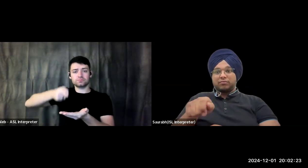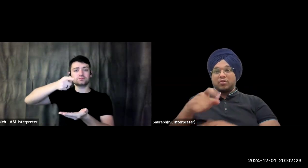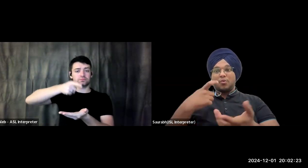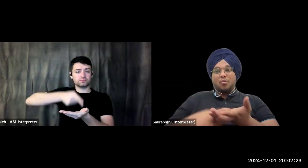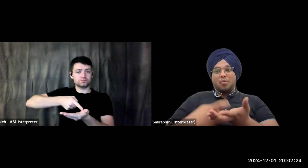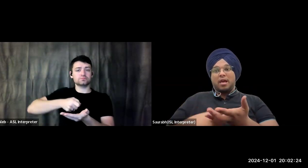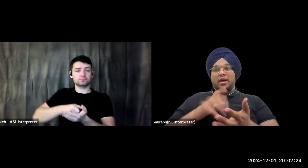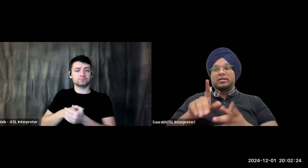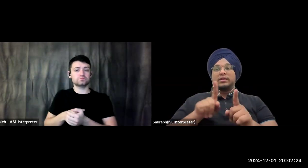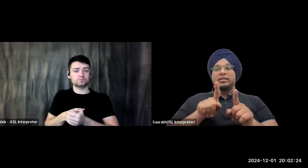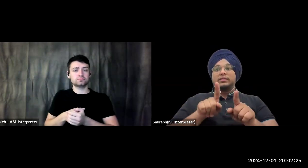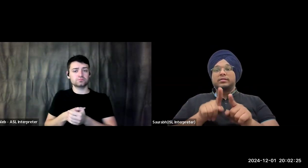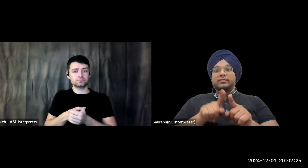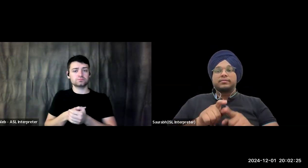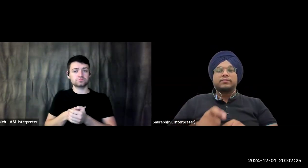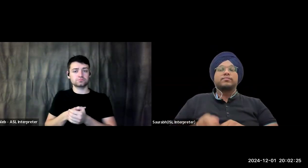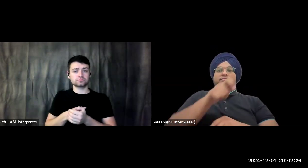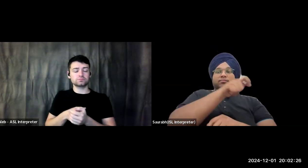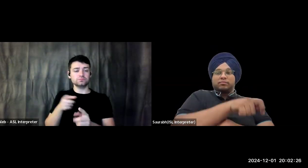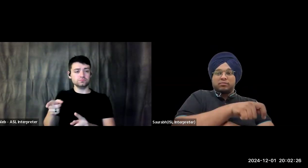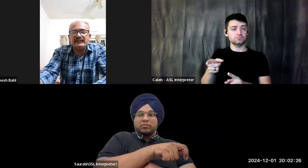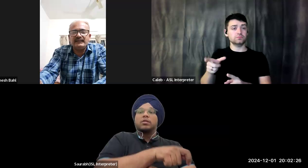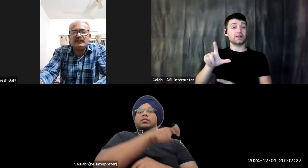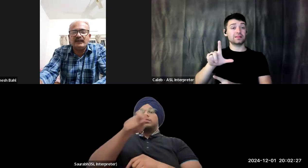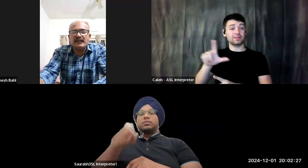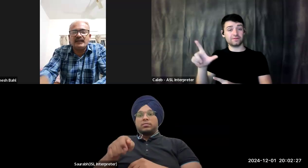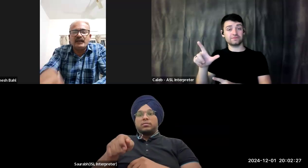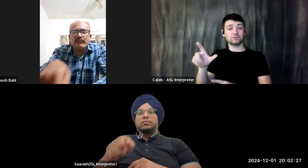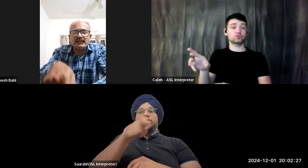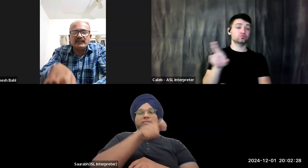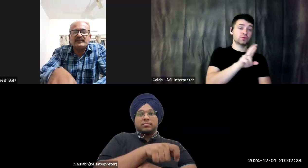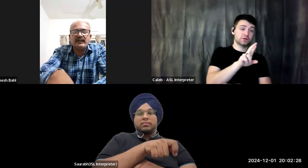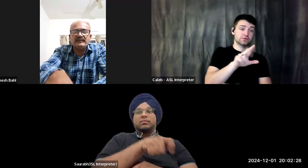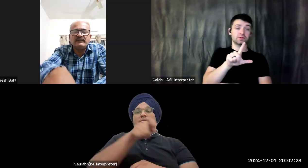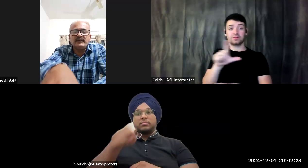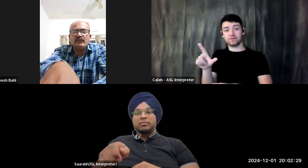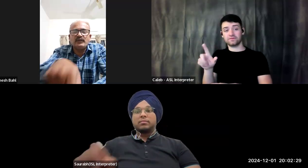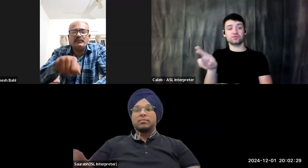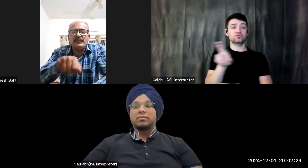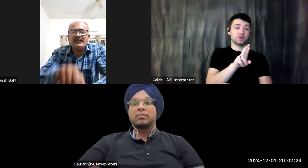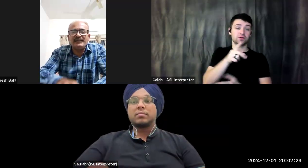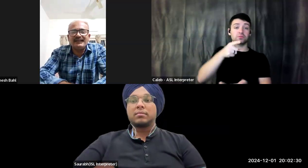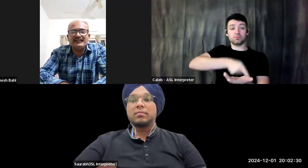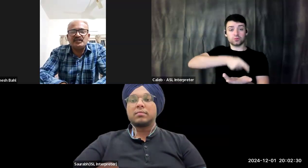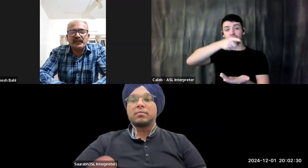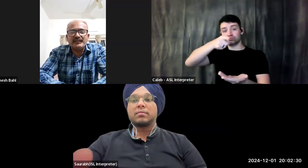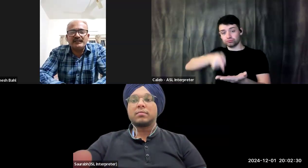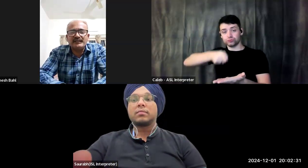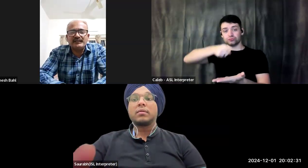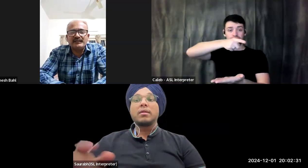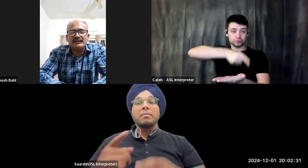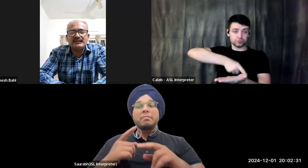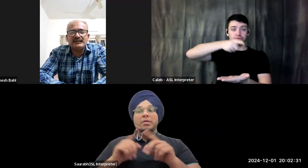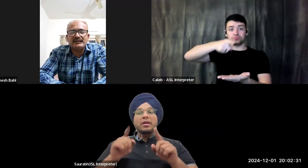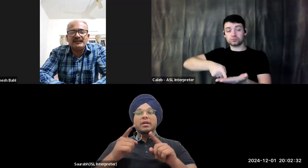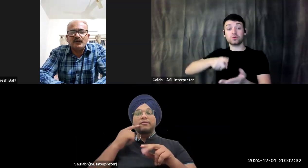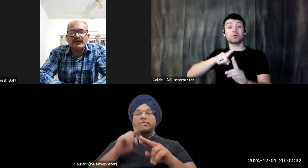on the left side, they take on the right side okay. But this device, even if you're keeping it straight